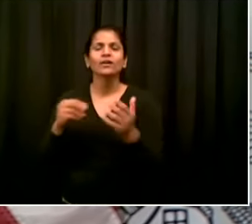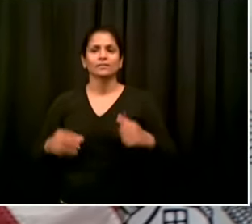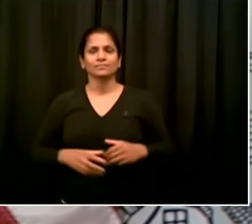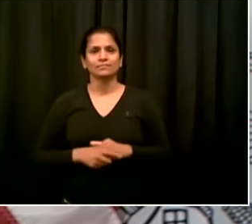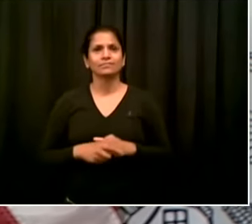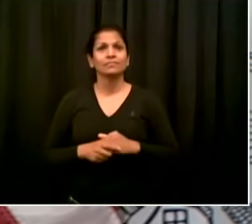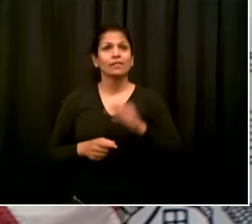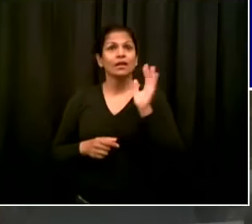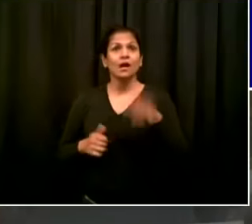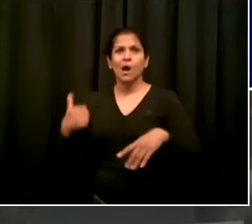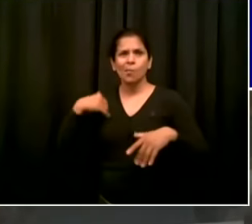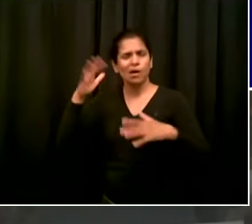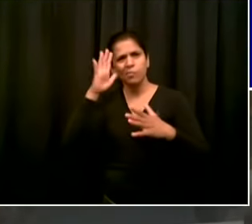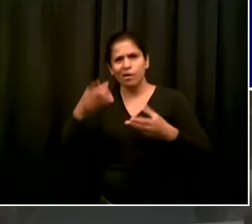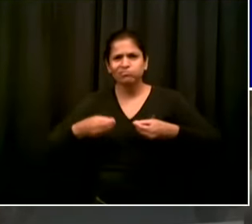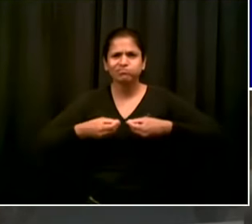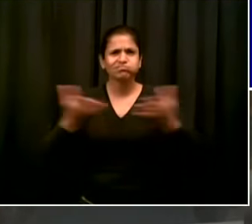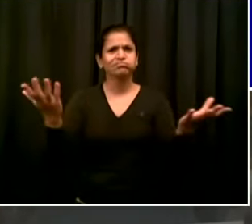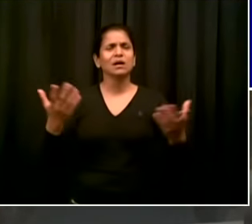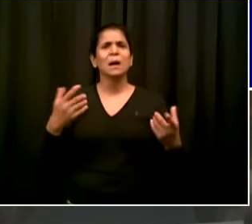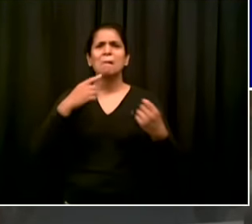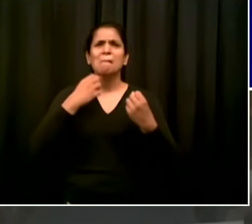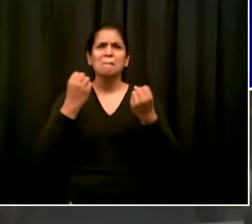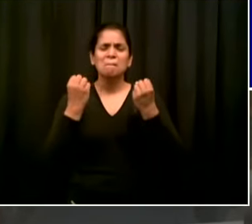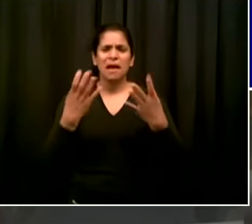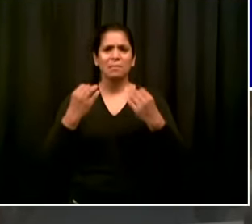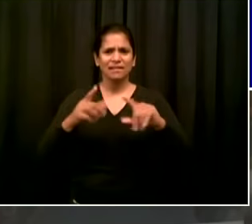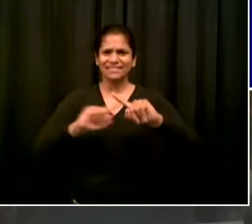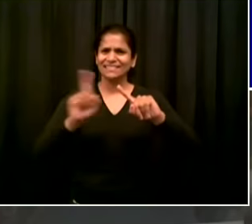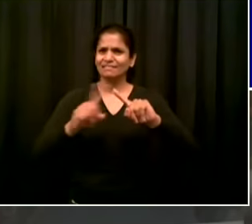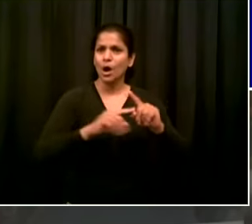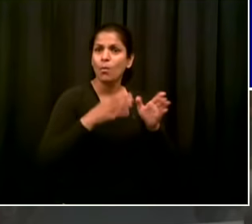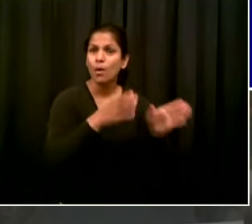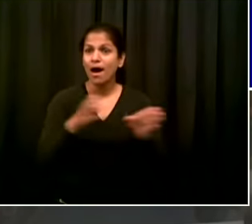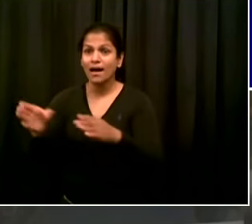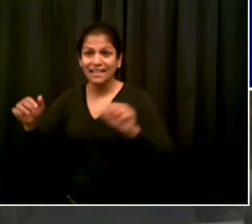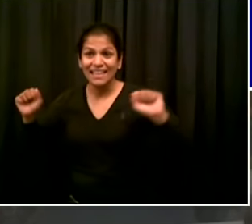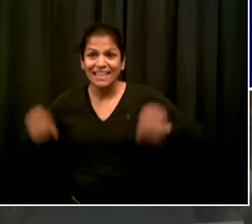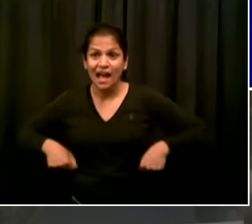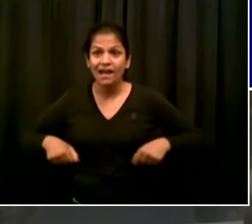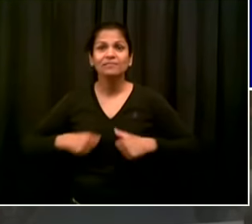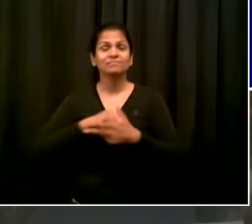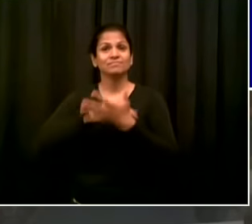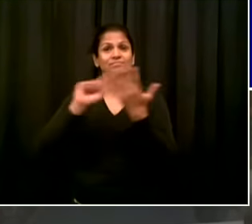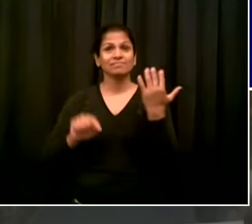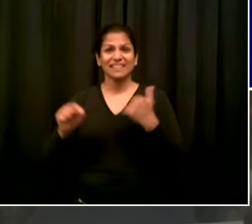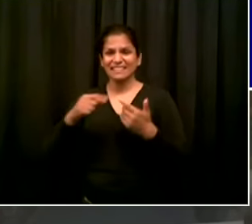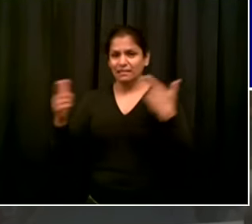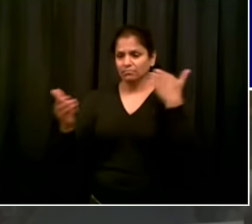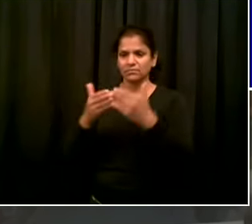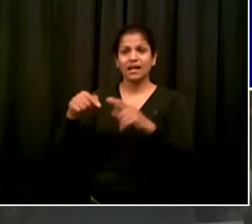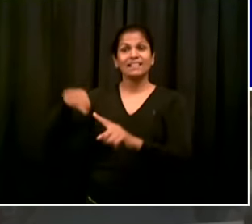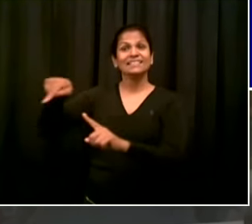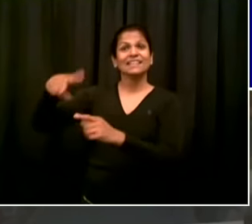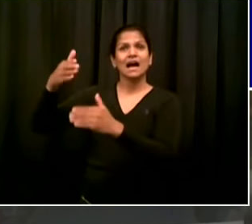REMEMBER WHAT THIS IS ALL ABOUT. AND WE WANT TO SUPPORT OUR FAMILIES. PUBLIC SCHOOL